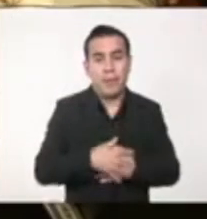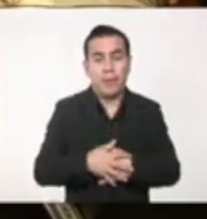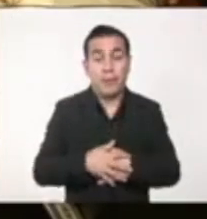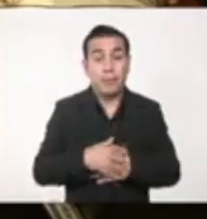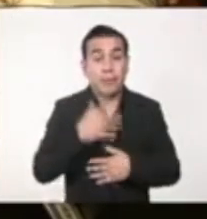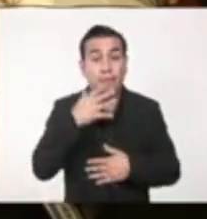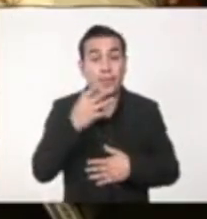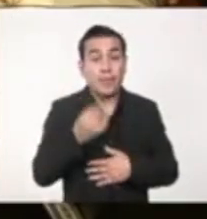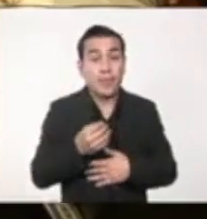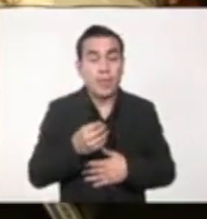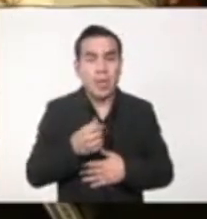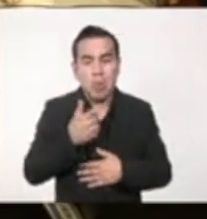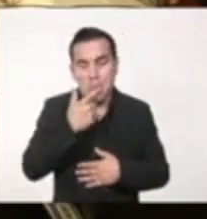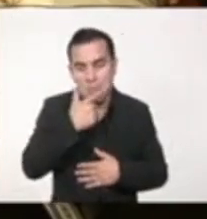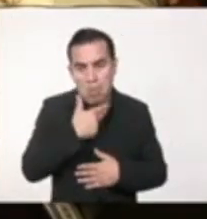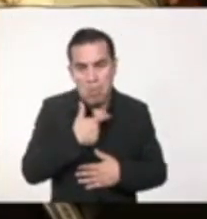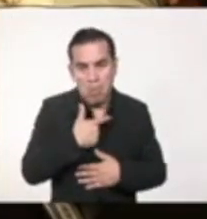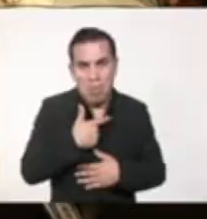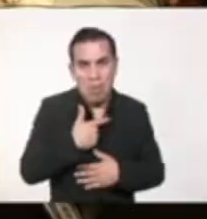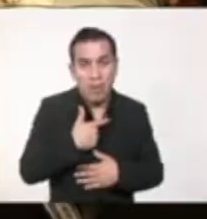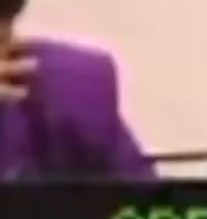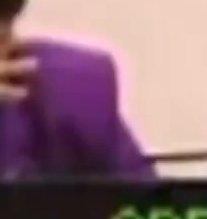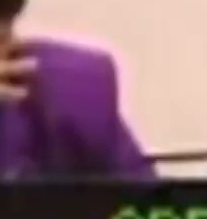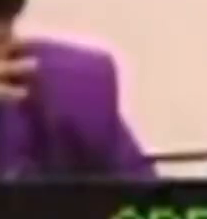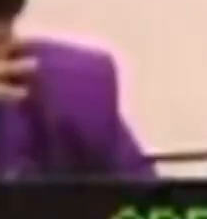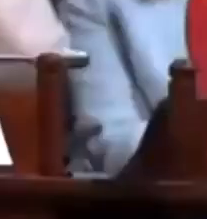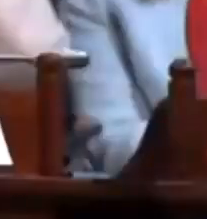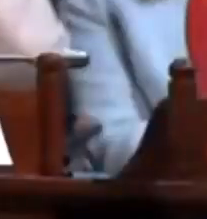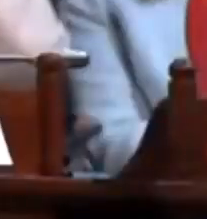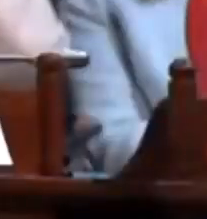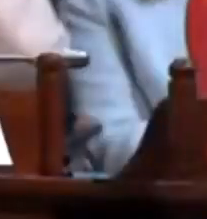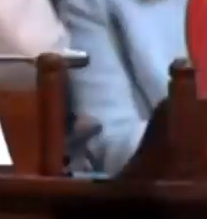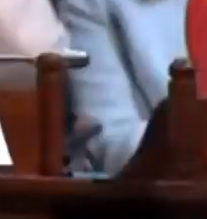who were sad, there they were with faces, they could not find